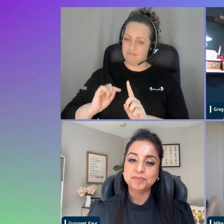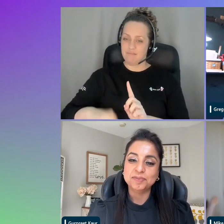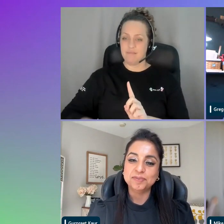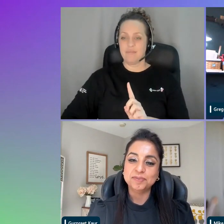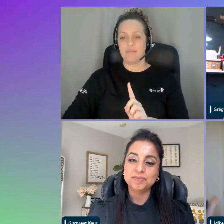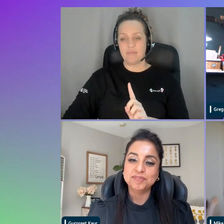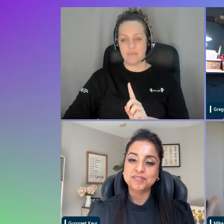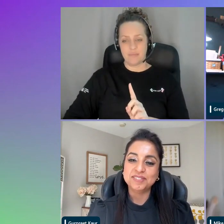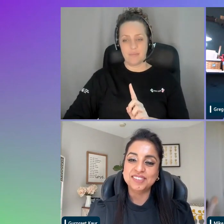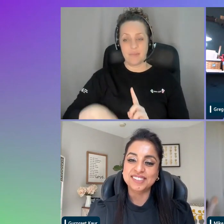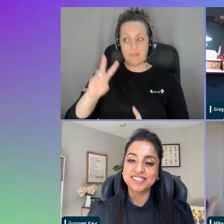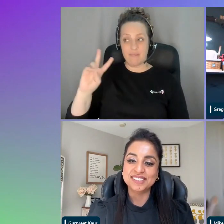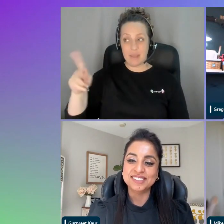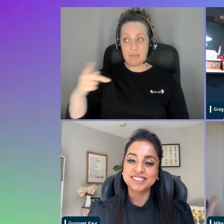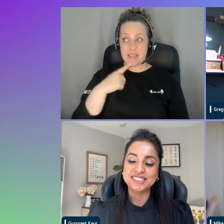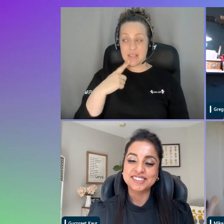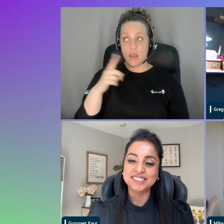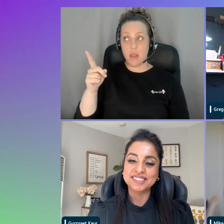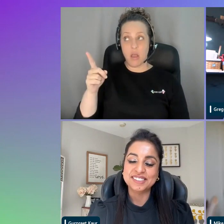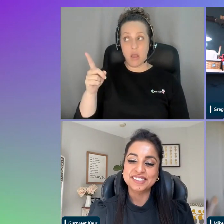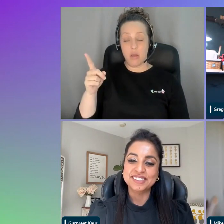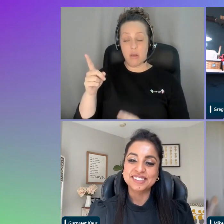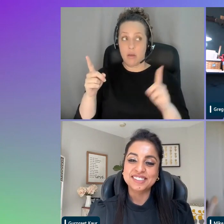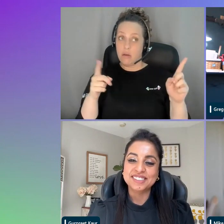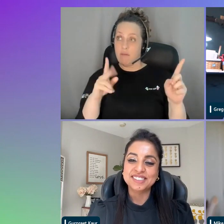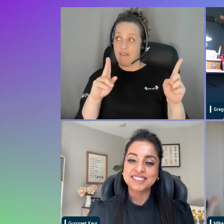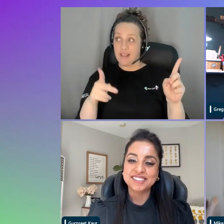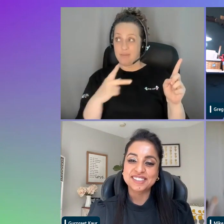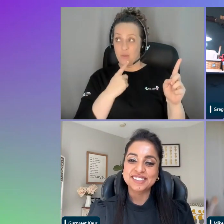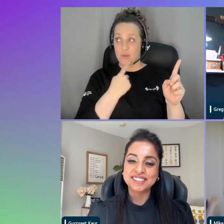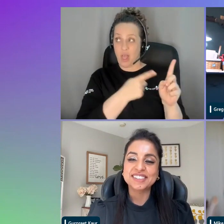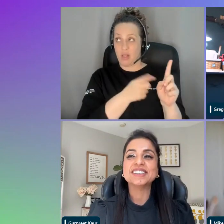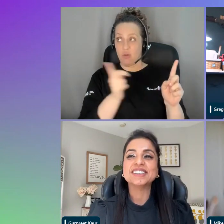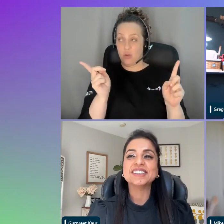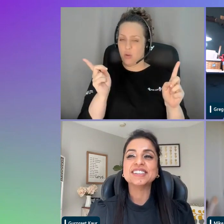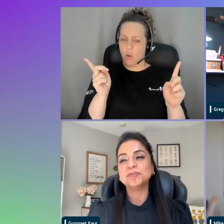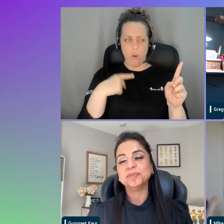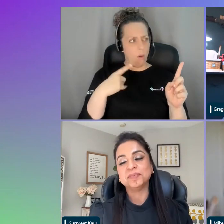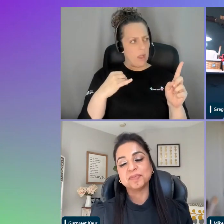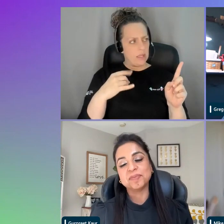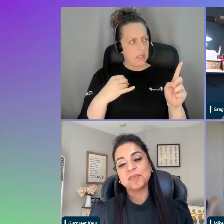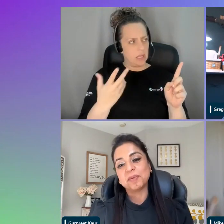was like, I don't know, I said, go talk to the vice president. Look what happened. He'll vouch for this. And he's like, yeah,